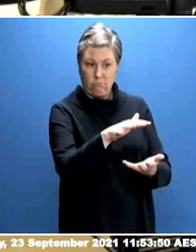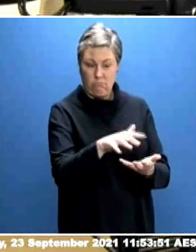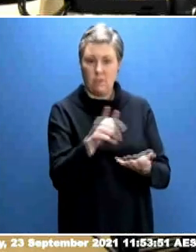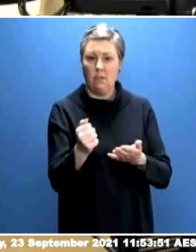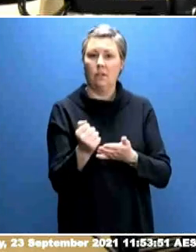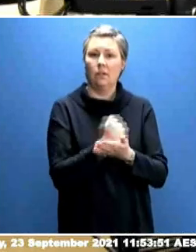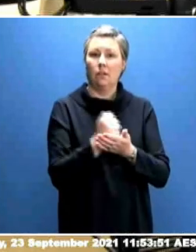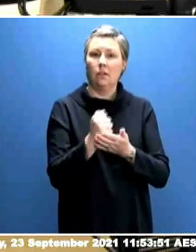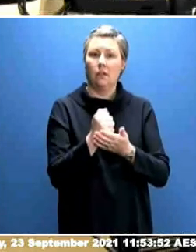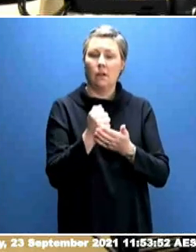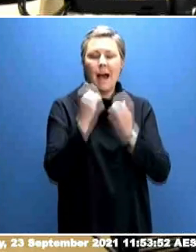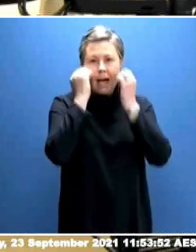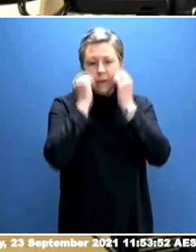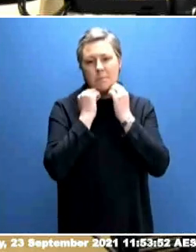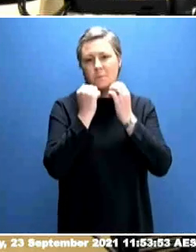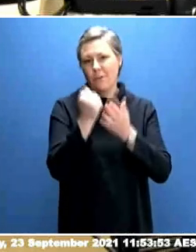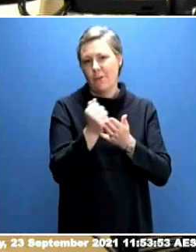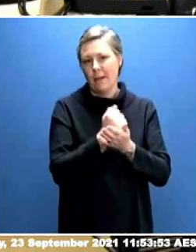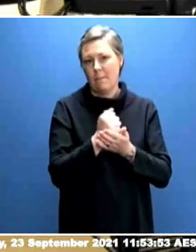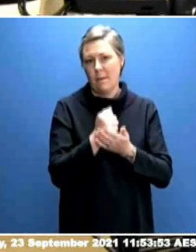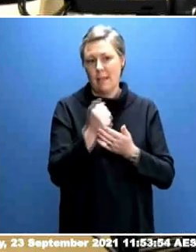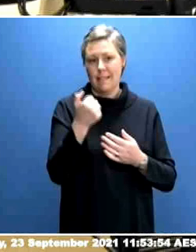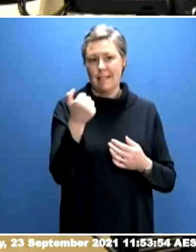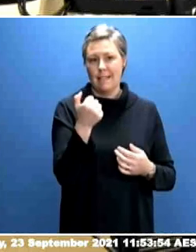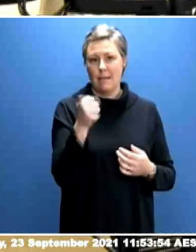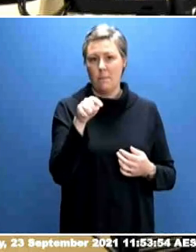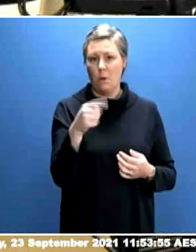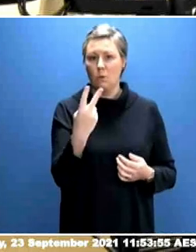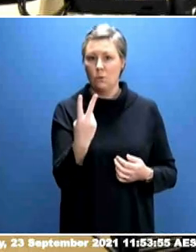I tender that and ask it be given the marking Exhibit 16.28, please.